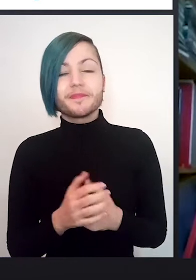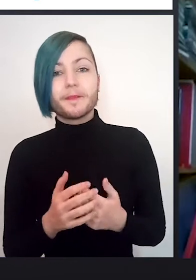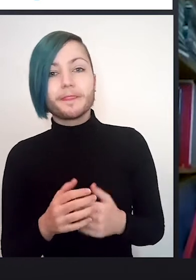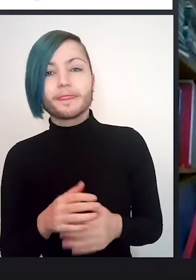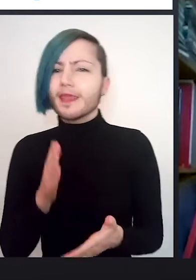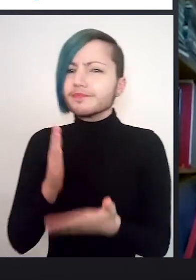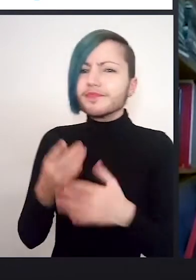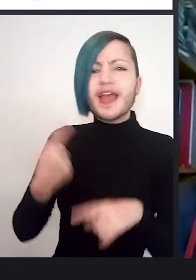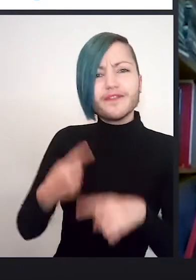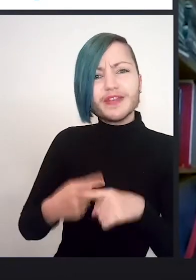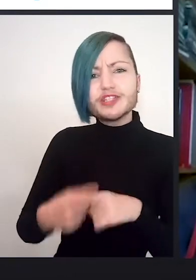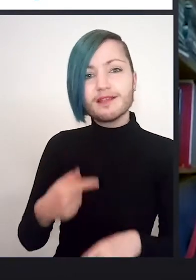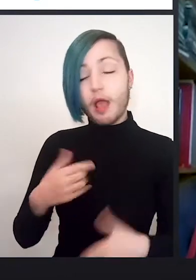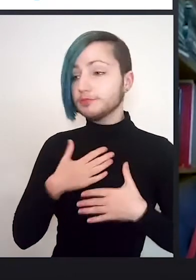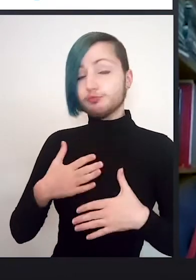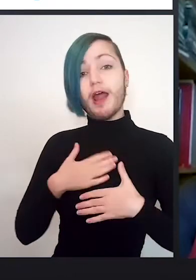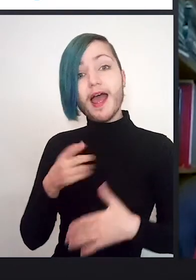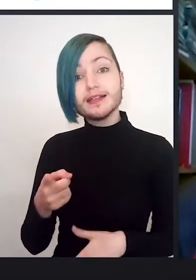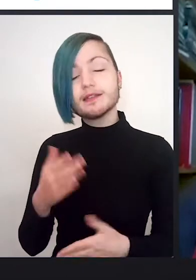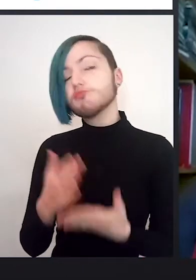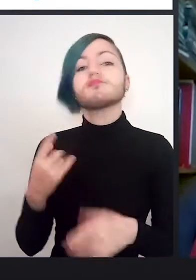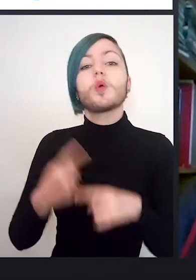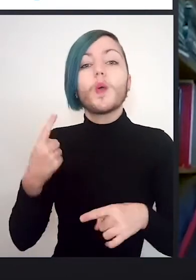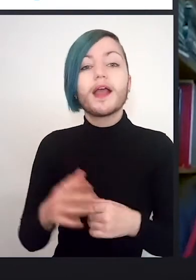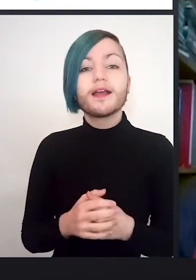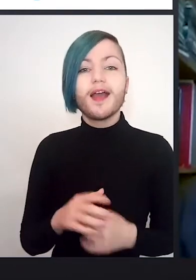It's very efficient and it's surprising, (how quickly...) cause you're so used to